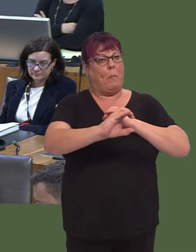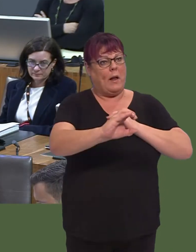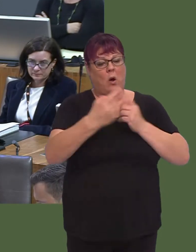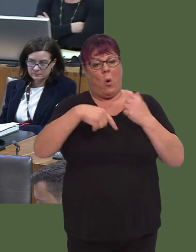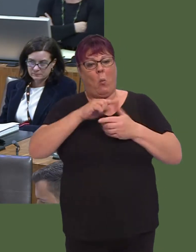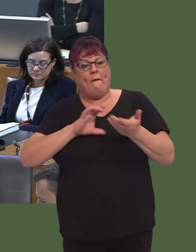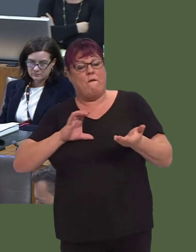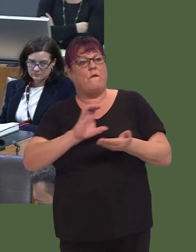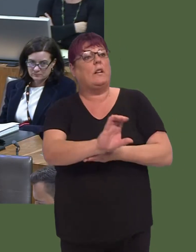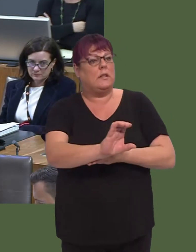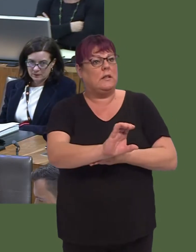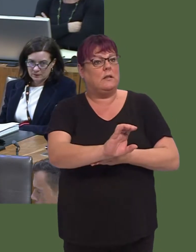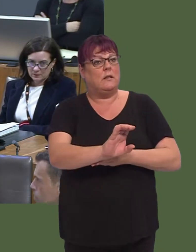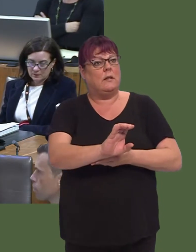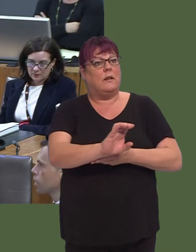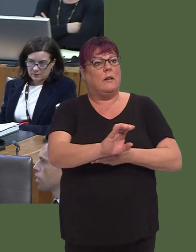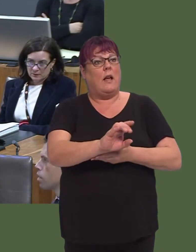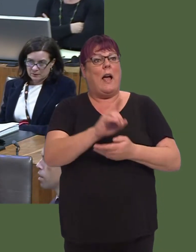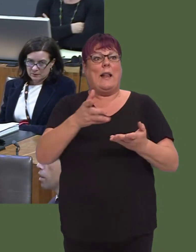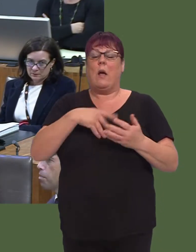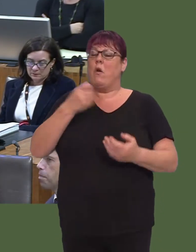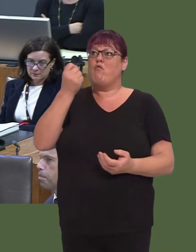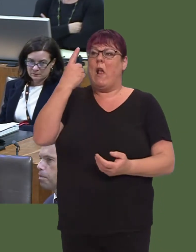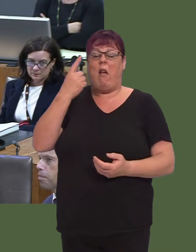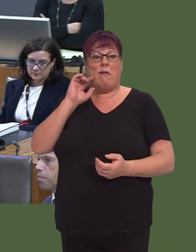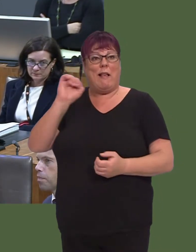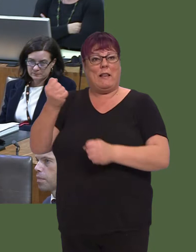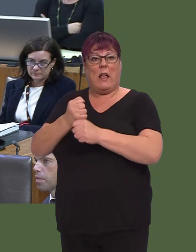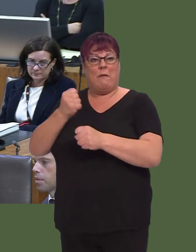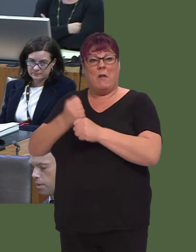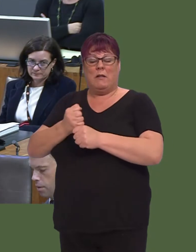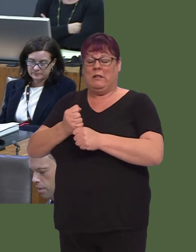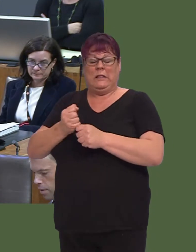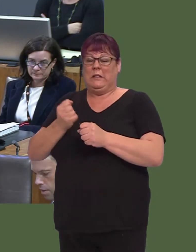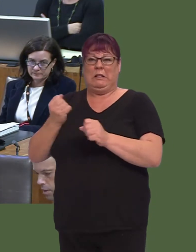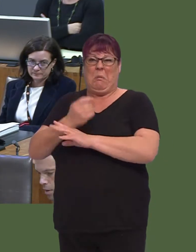We have intervened as a Government, we put investment in, and that's why you raise it, because of the shame that his own party has done so little.